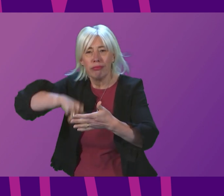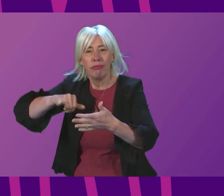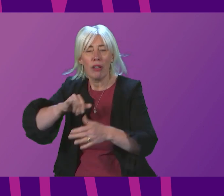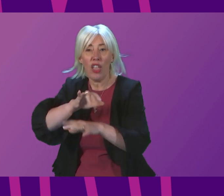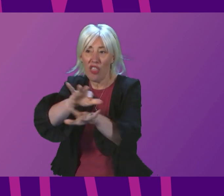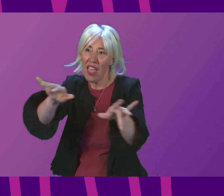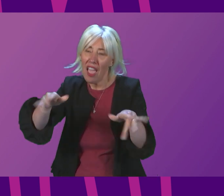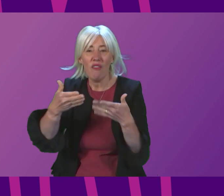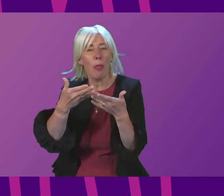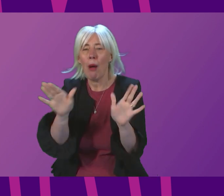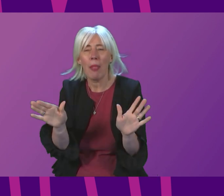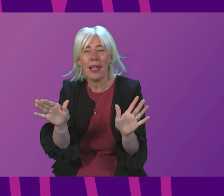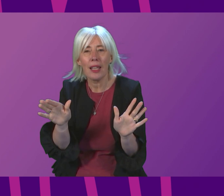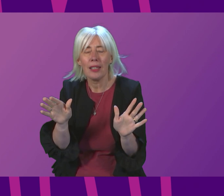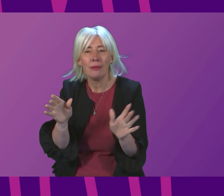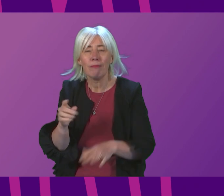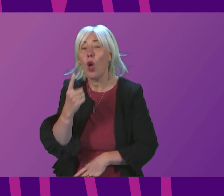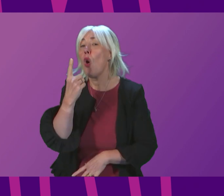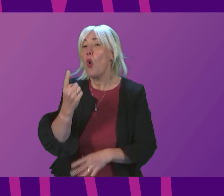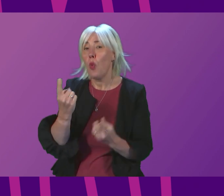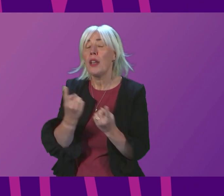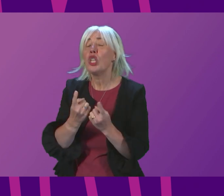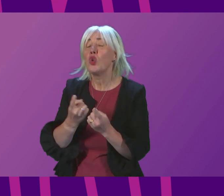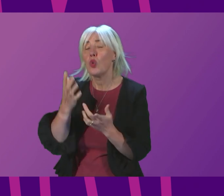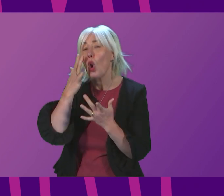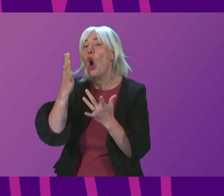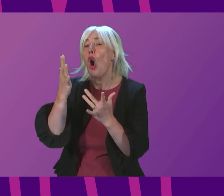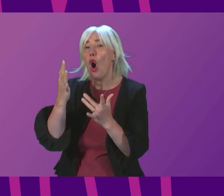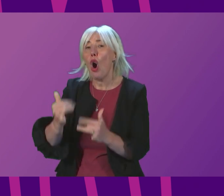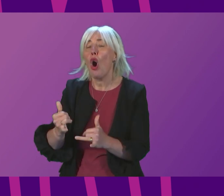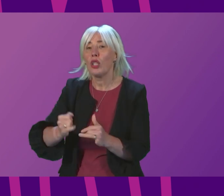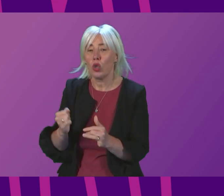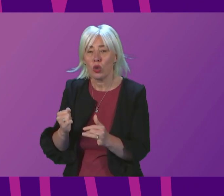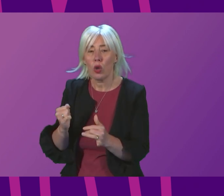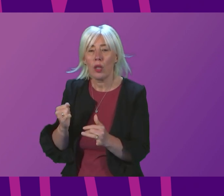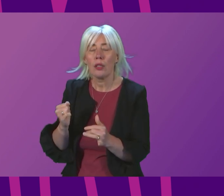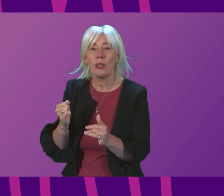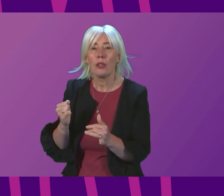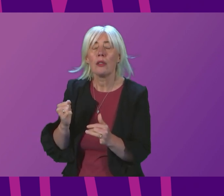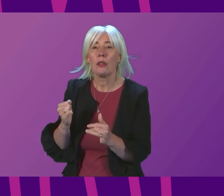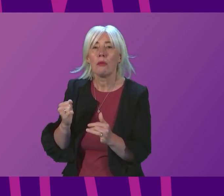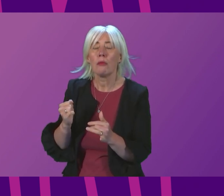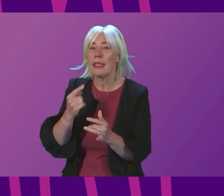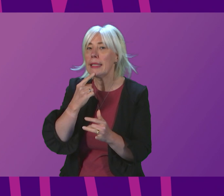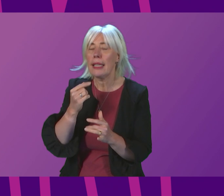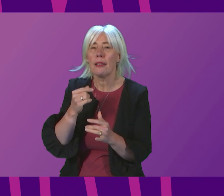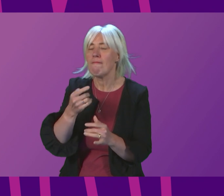There is one issue in relation to which Audit Scotland refers to a lack of documentation.